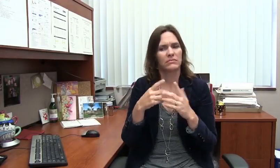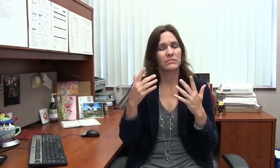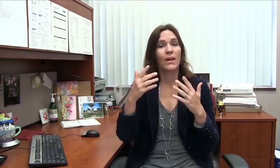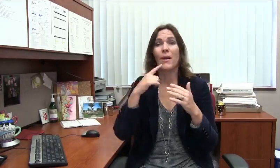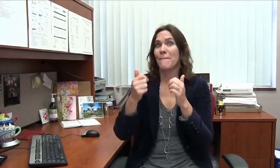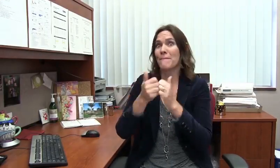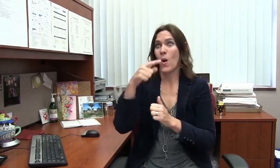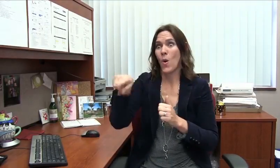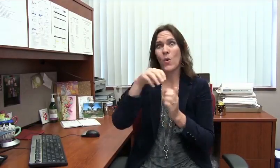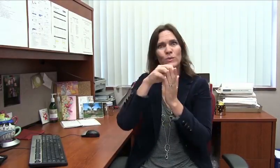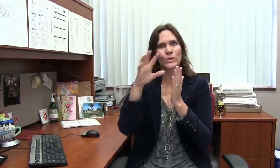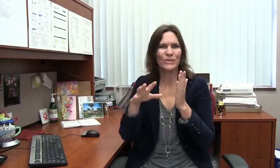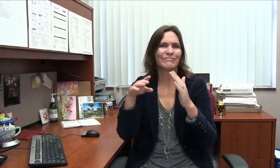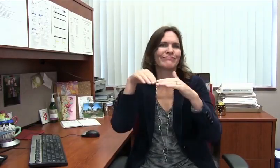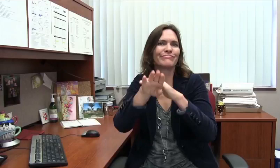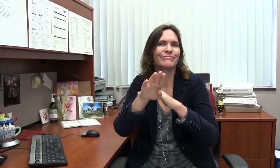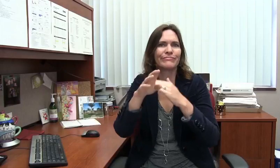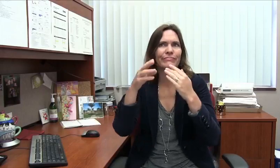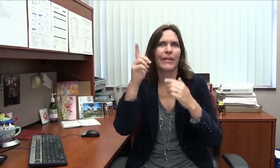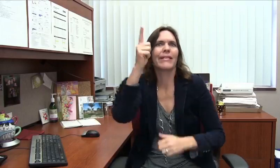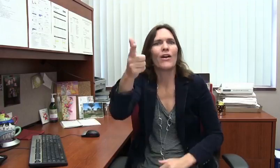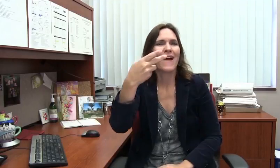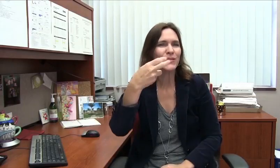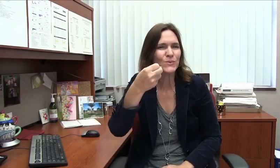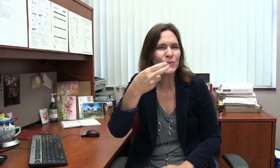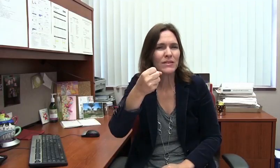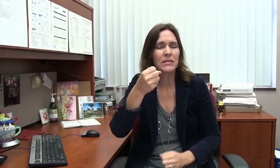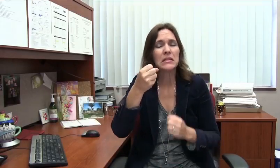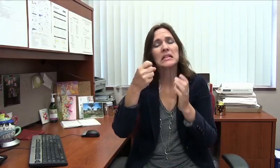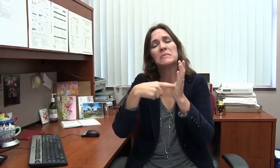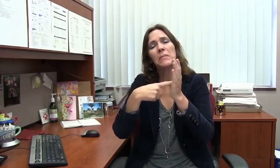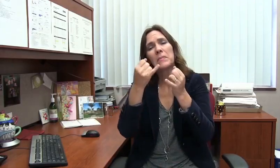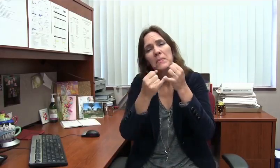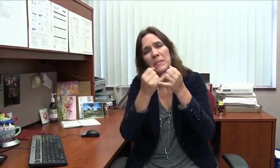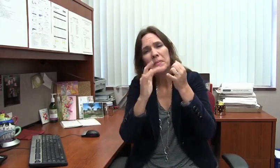because they often come to us later in their high school career or at the end of middle school and